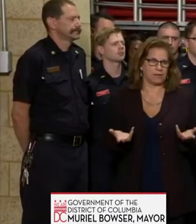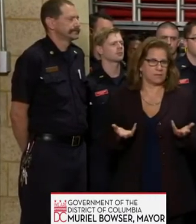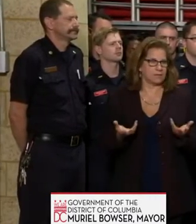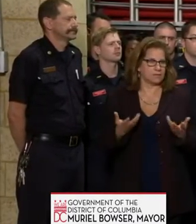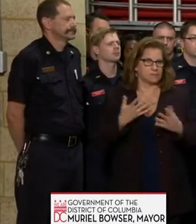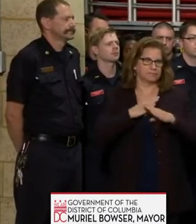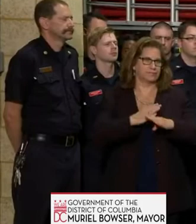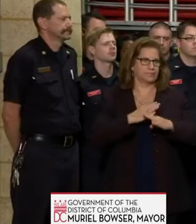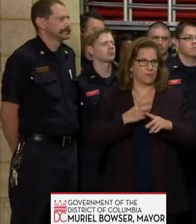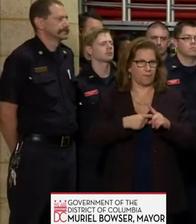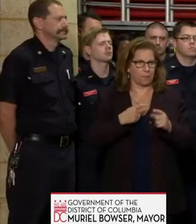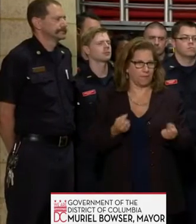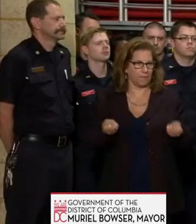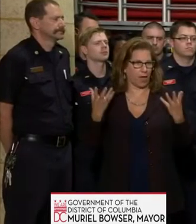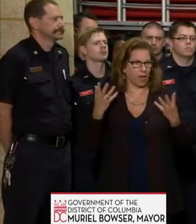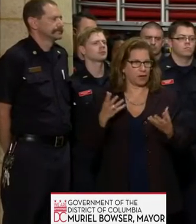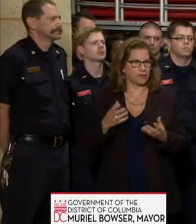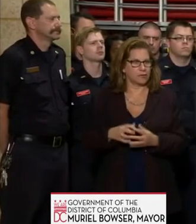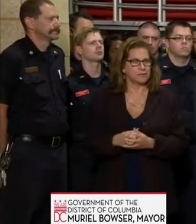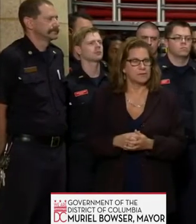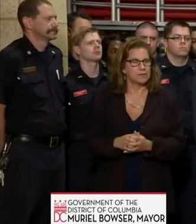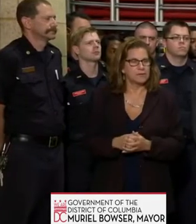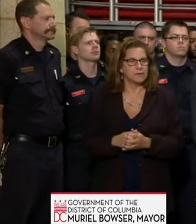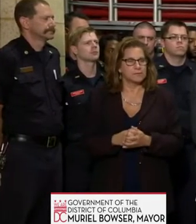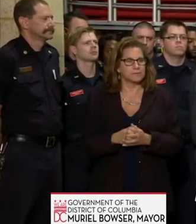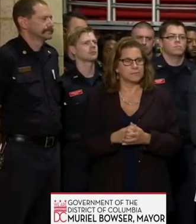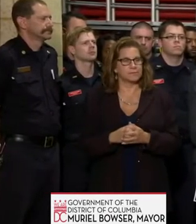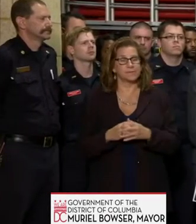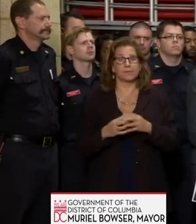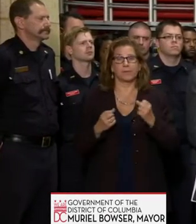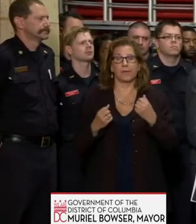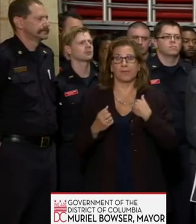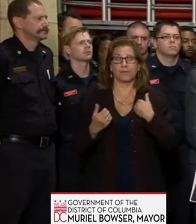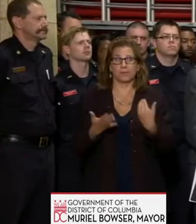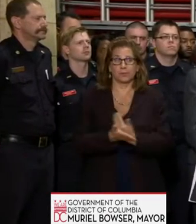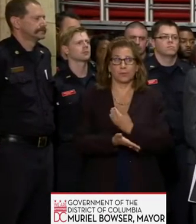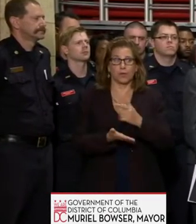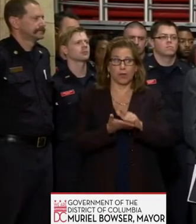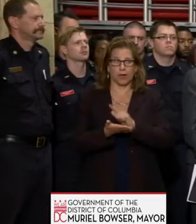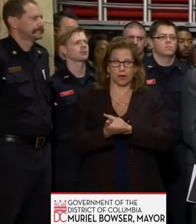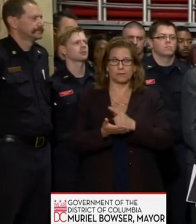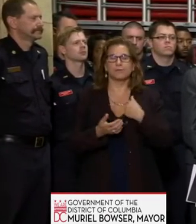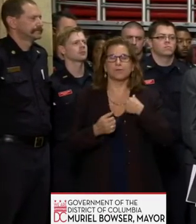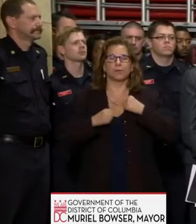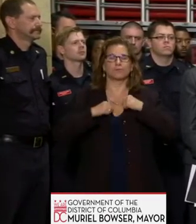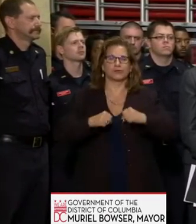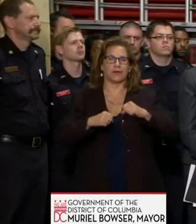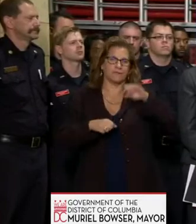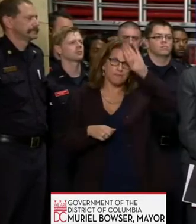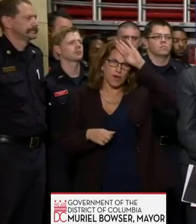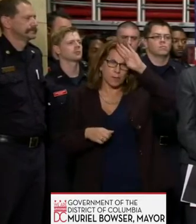LAW THAT WE HAVE THAT PROTECTS FIREFIGHTERS WHEN THEY HAVE ON-THE-JOB INJURIES PARTICULARLY CANCERS THAT MAY BE CAUSED AND